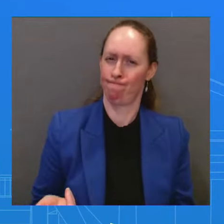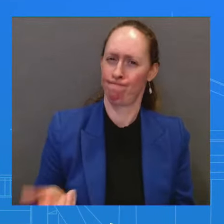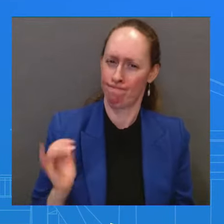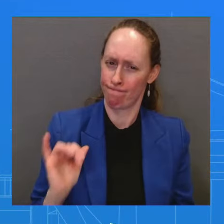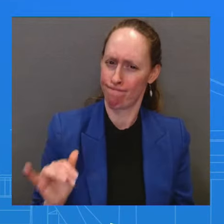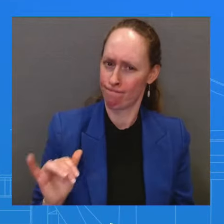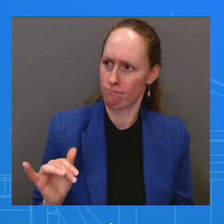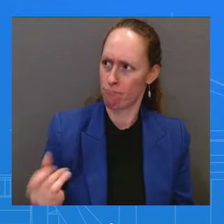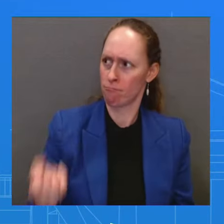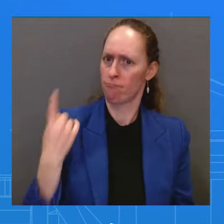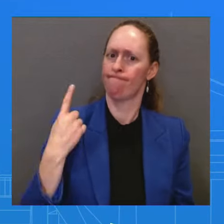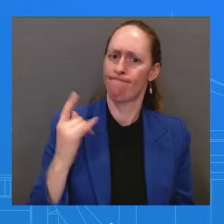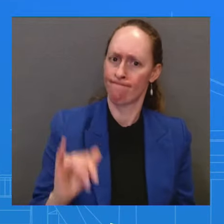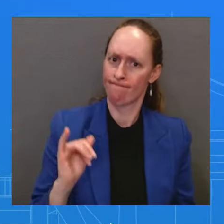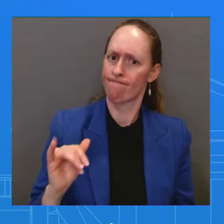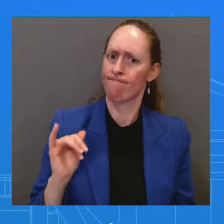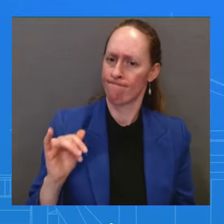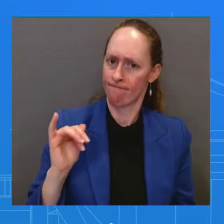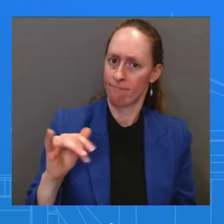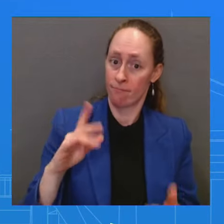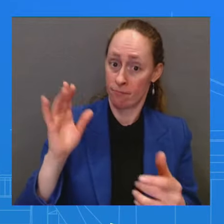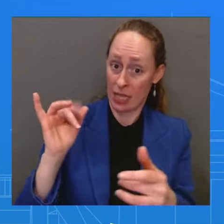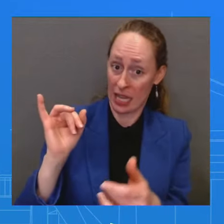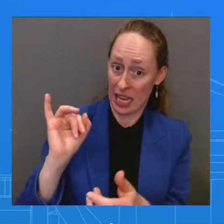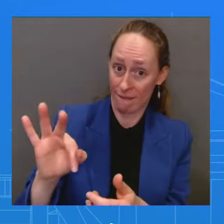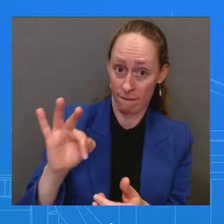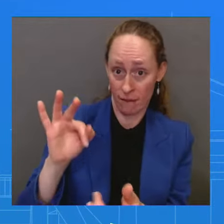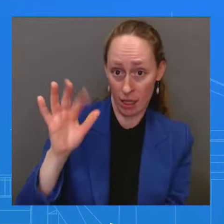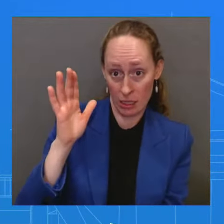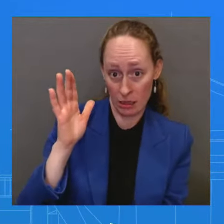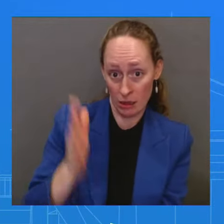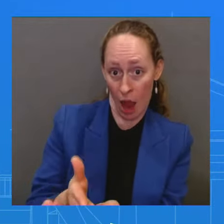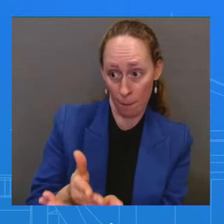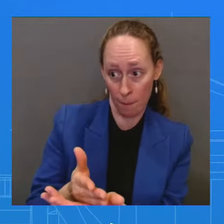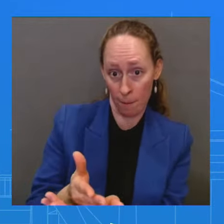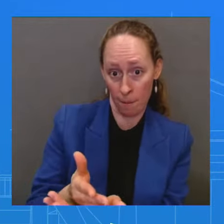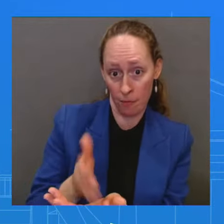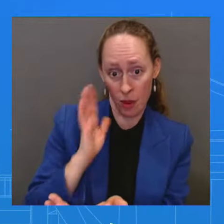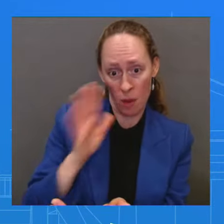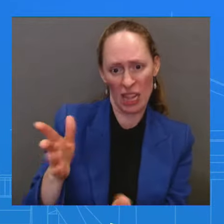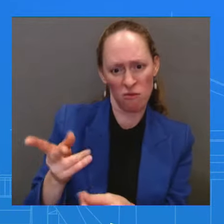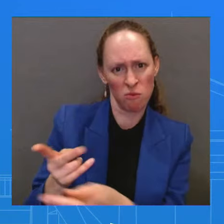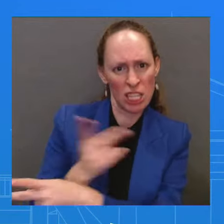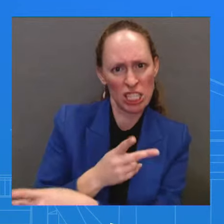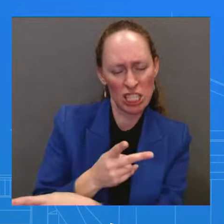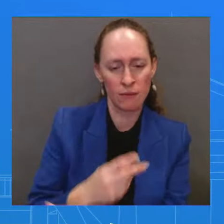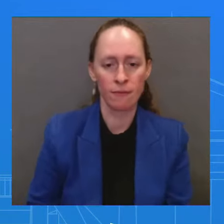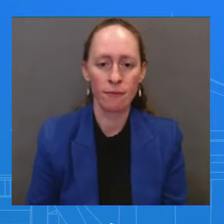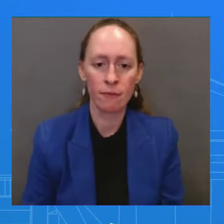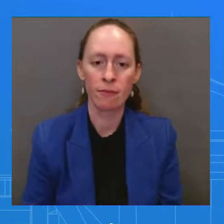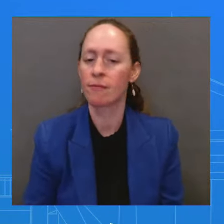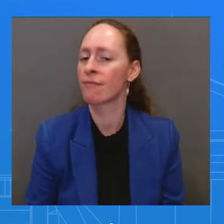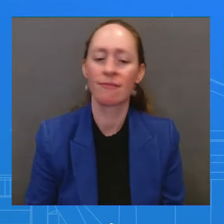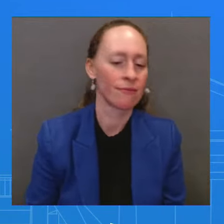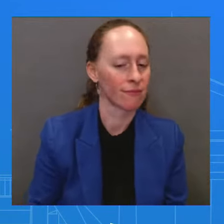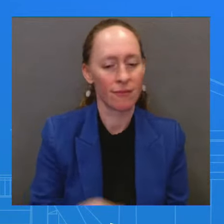Ms. Jean-Pierre: I'm just not going to get into the -- the substance or the specifics of what the President is going to say. I mean, the President said it today, right?